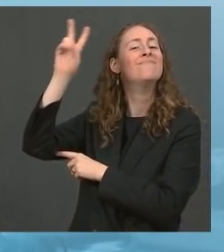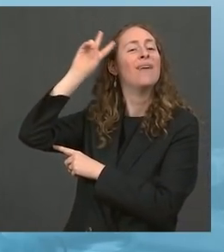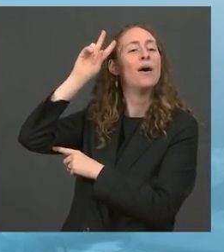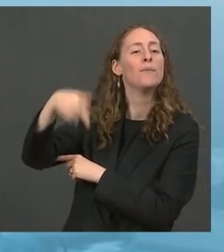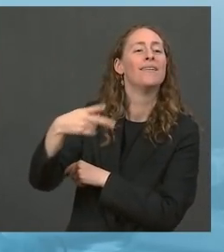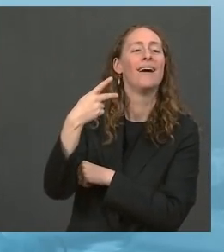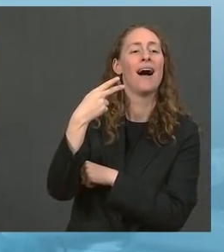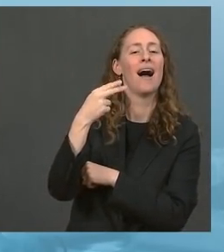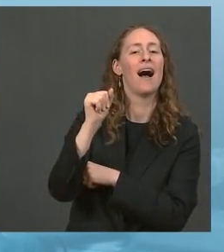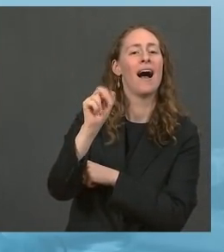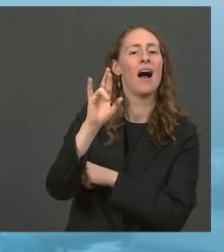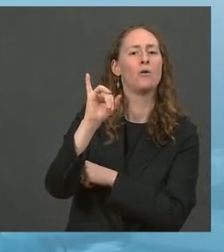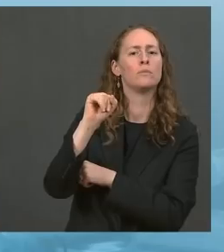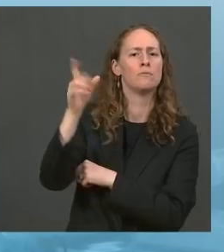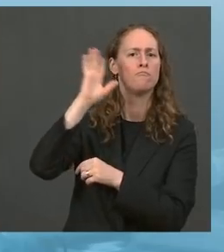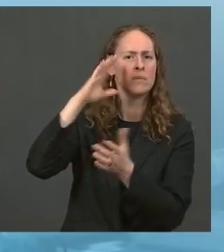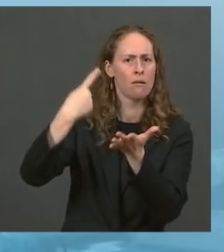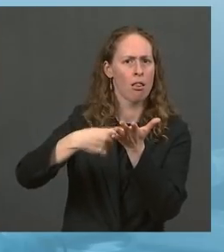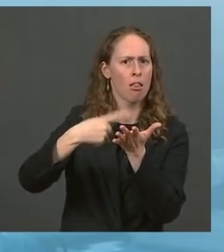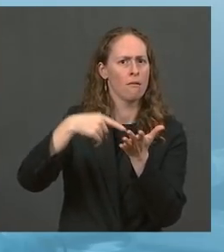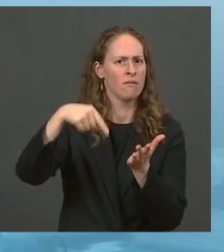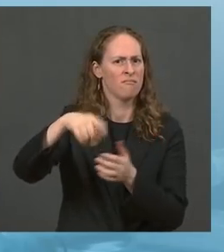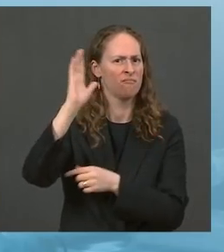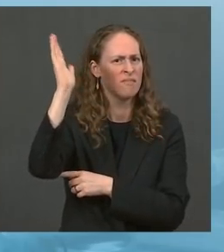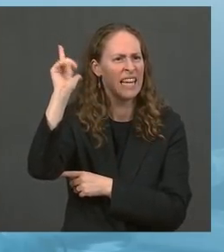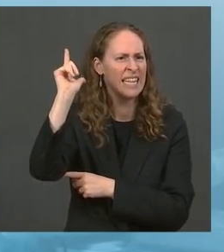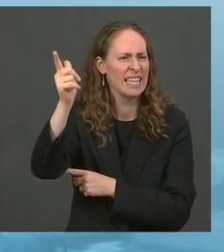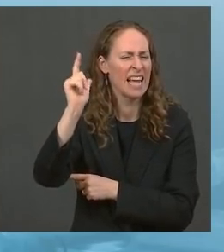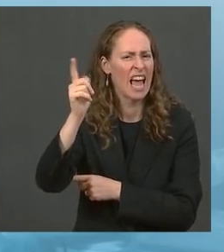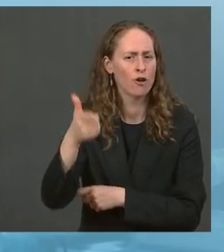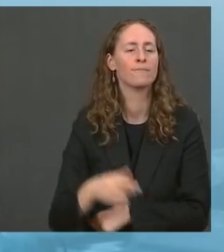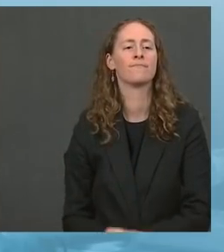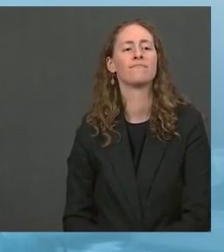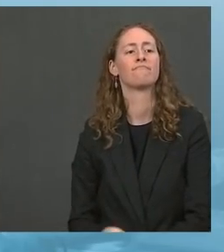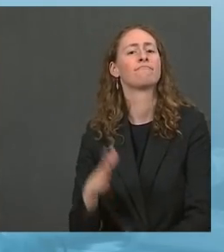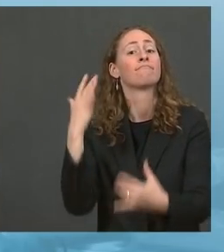And finally, I want to acknowledge the leaders from the private sector,